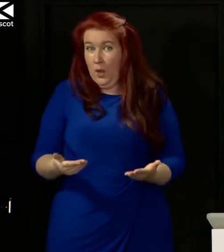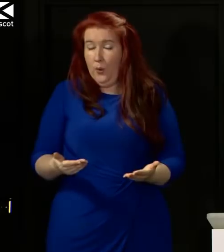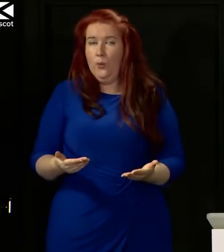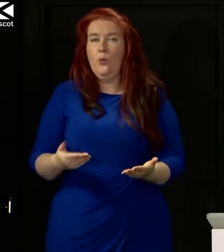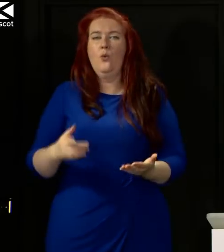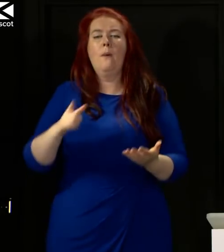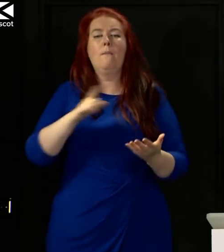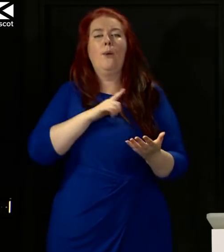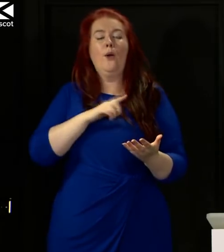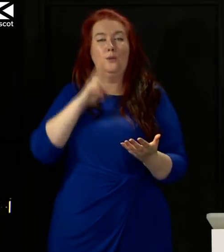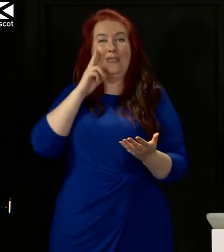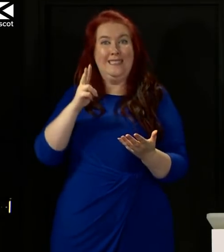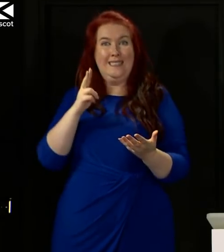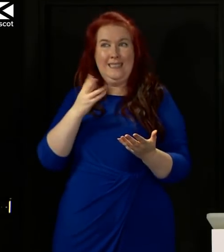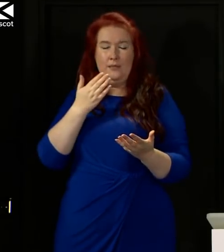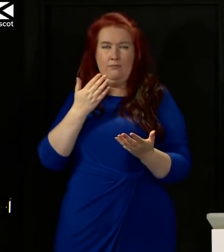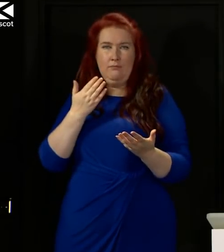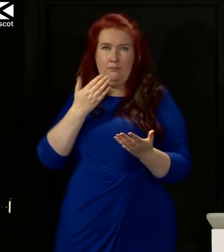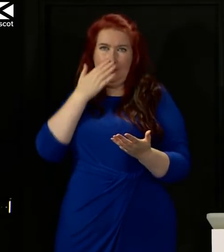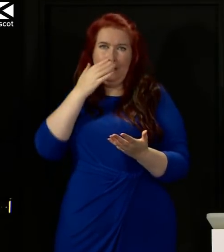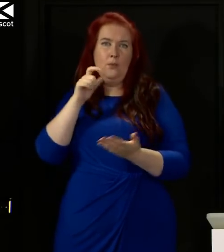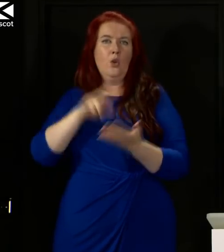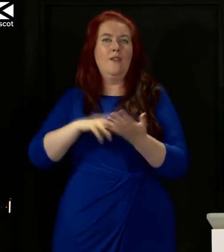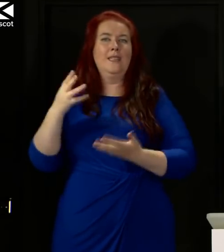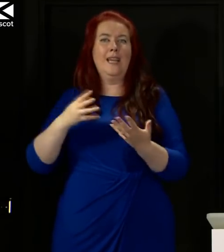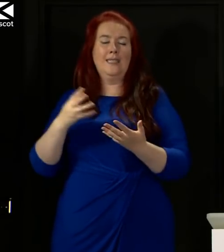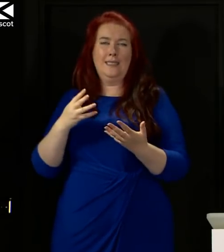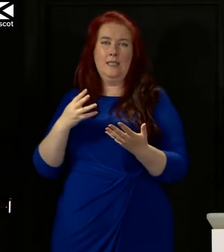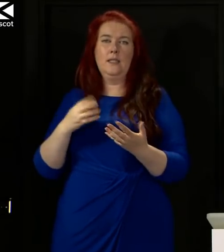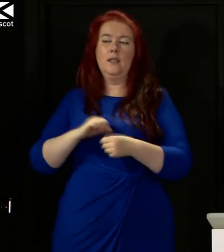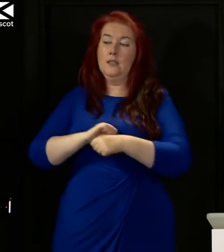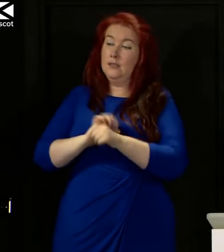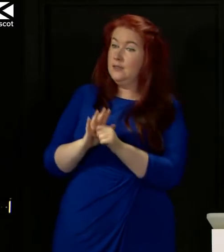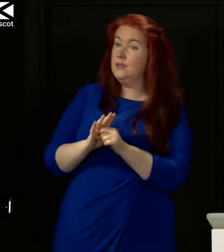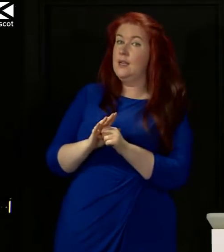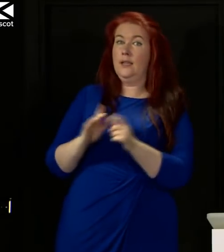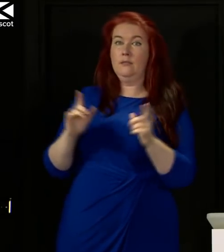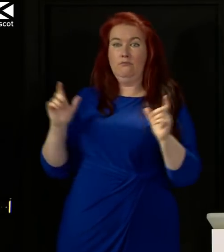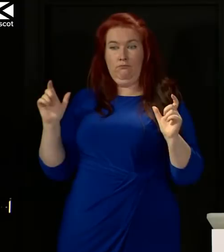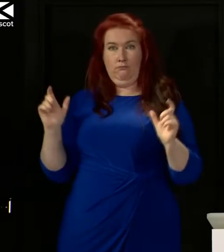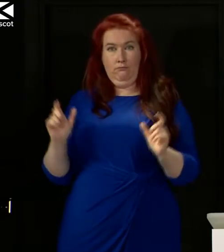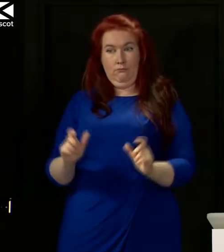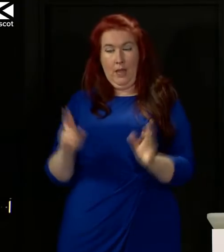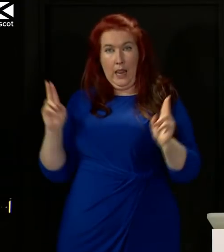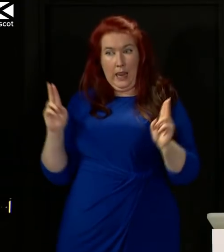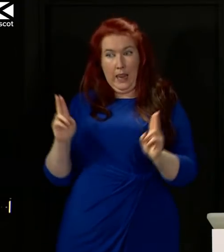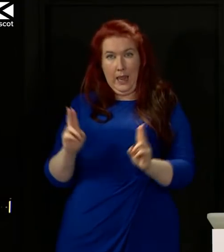because we see the virus data going so firmly in the right direction, that people start